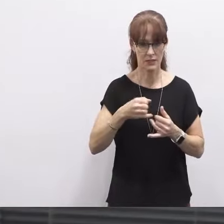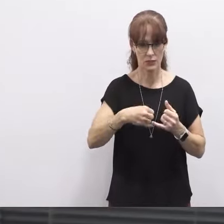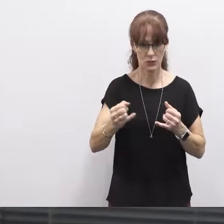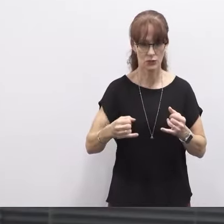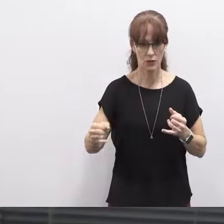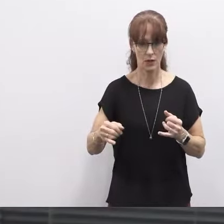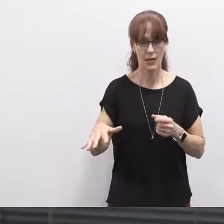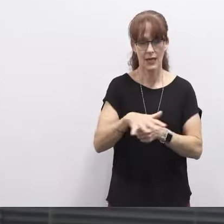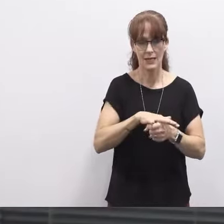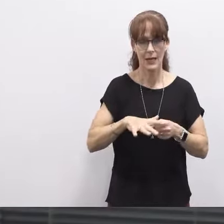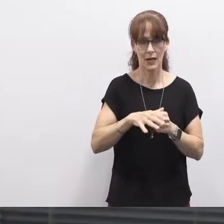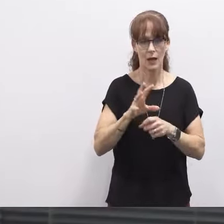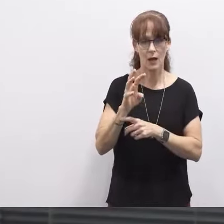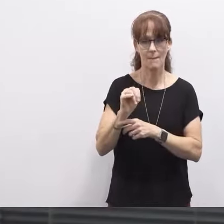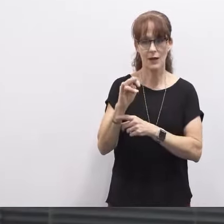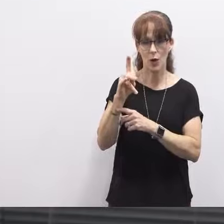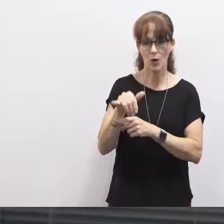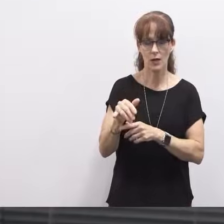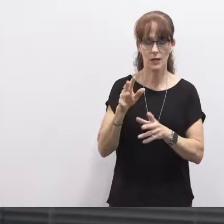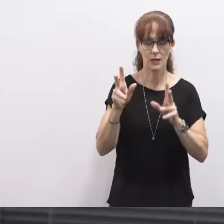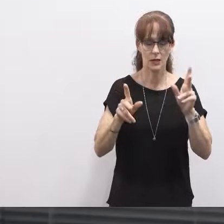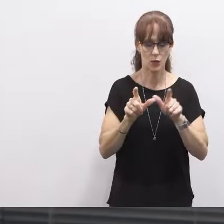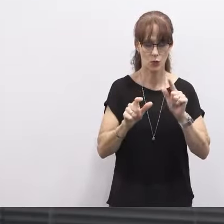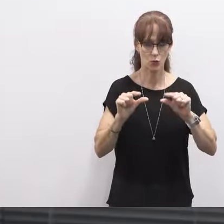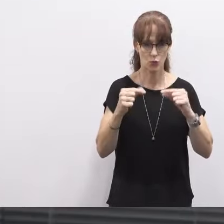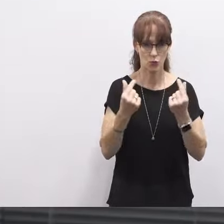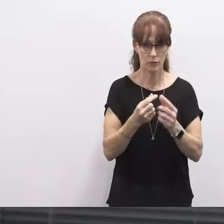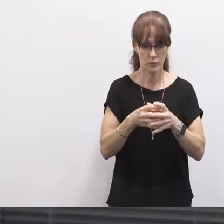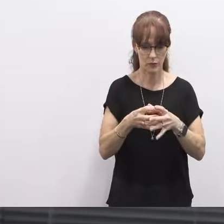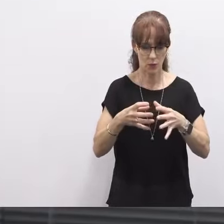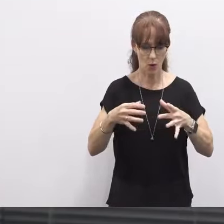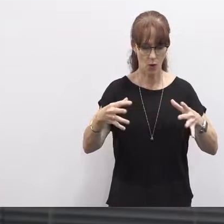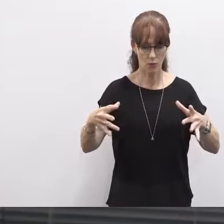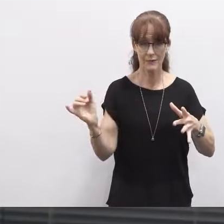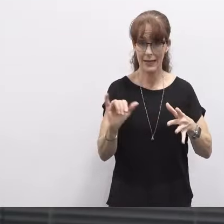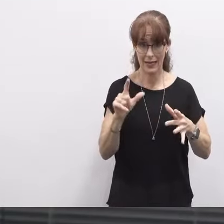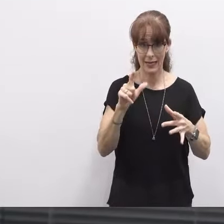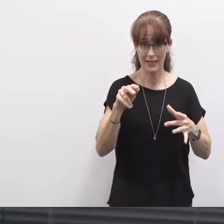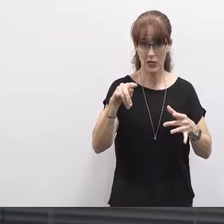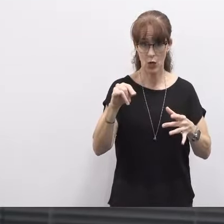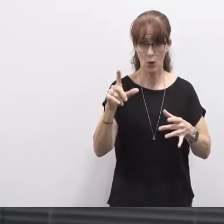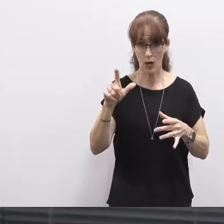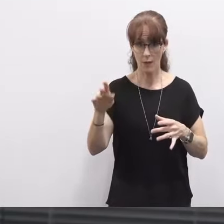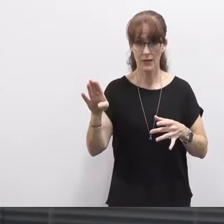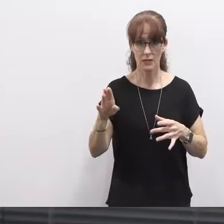In areas where minority populations have grown, such as Latino communities in Long Beach, more minority opportunity districts